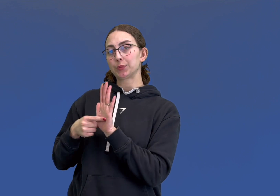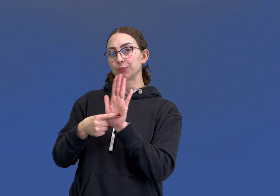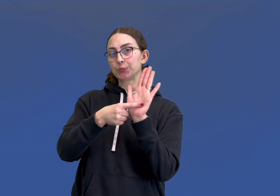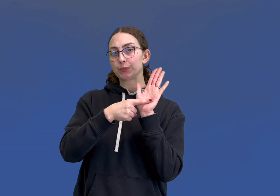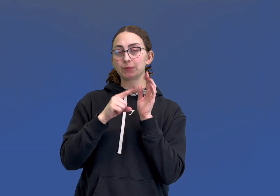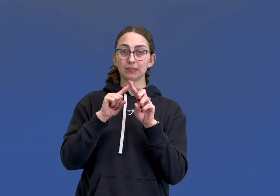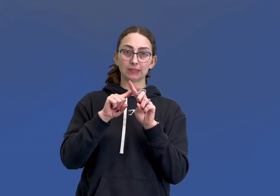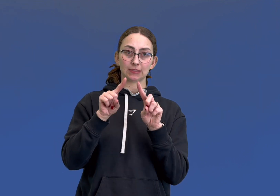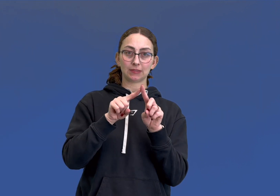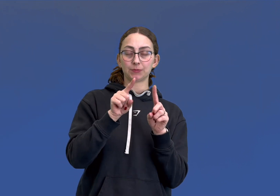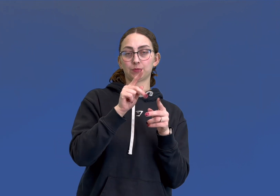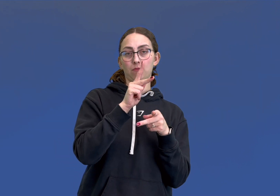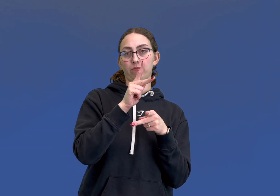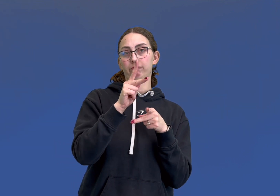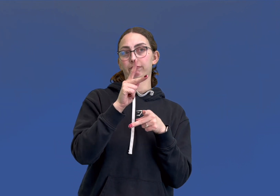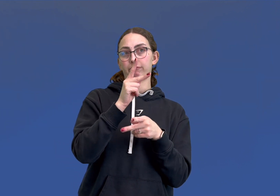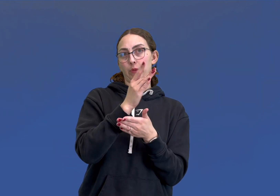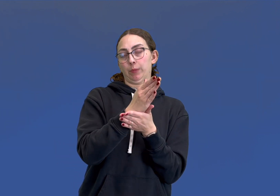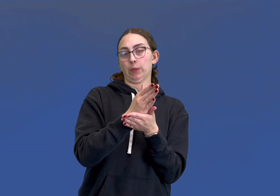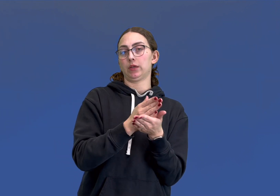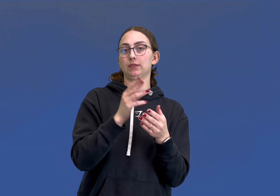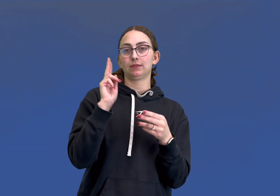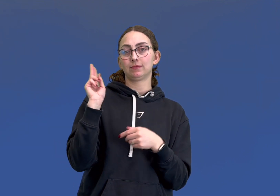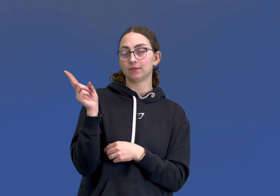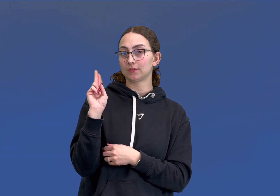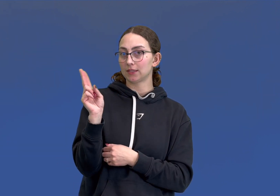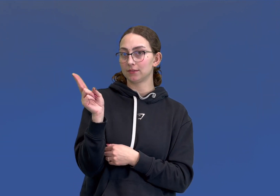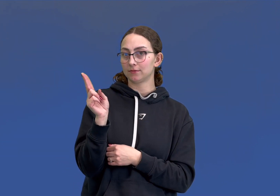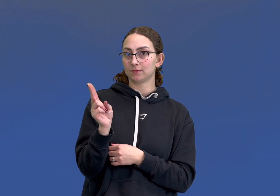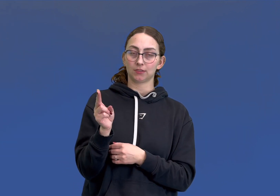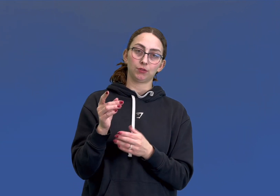these panels highlight different parts of history